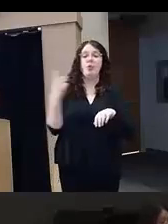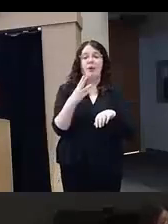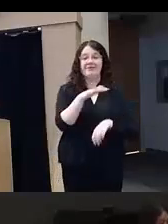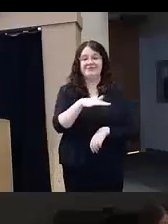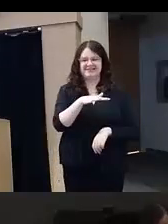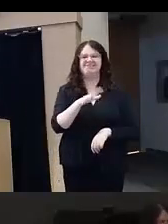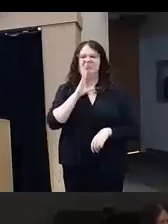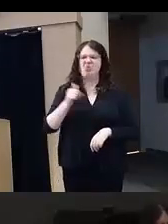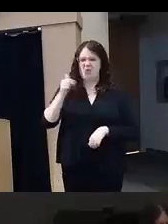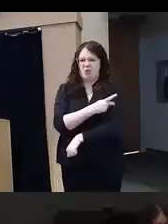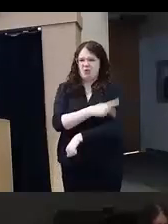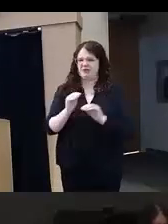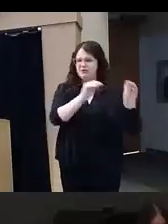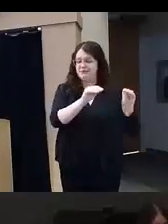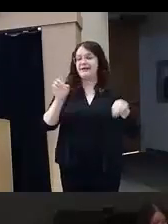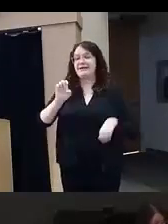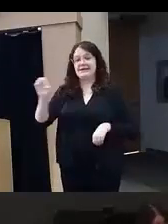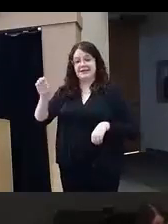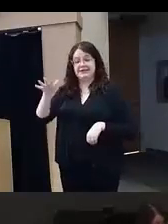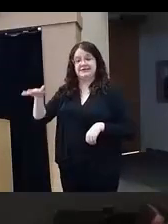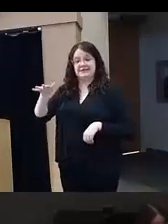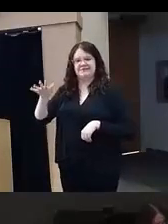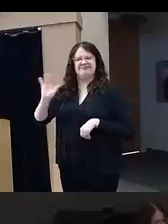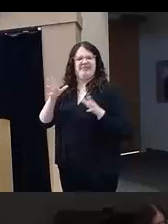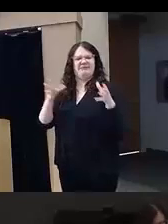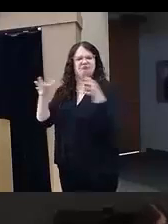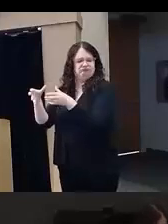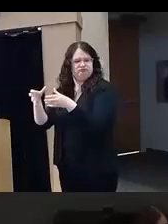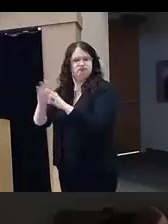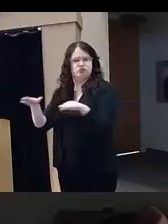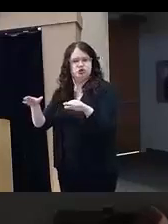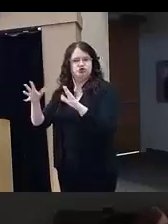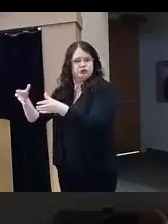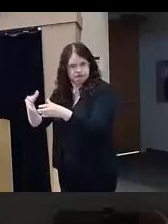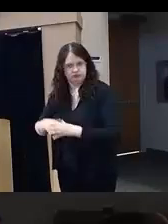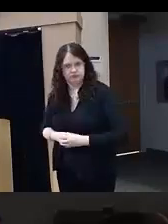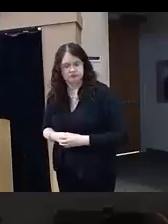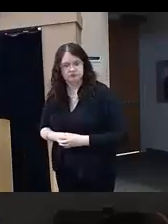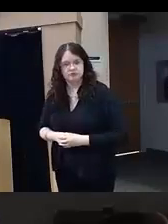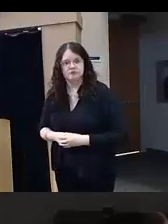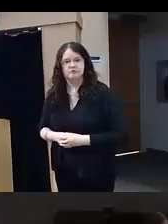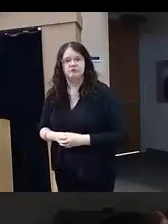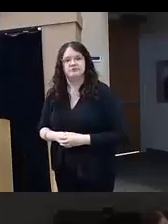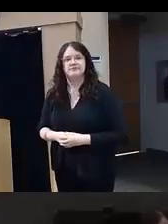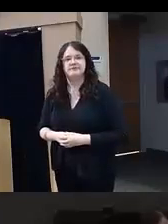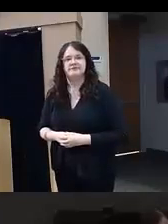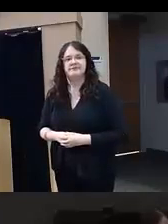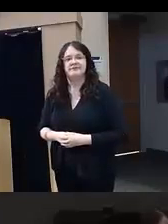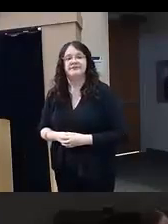East Side we couldn't find we will we use it as a pediatric unit and then though the patient who